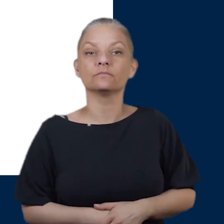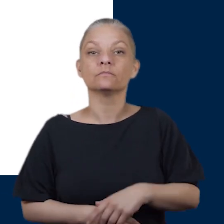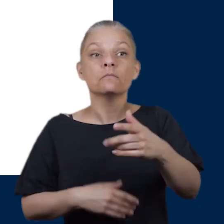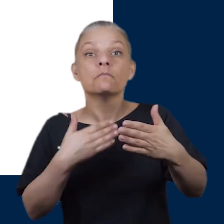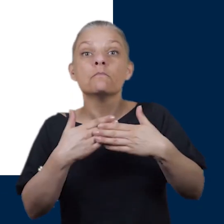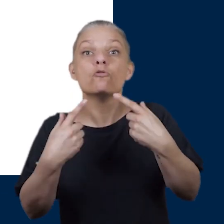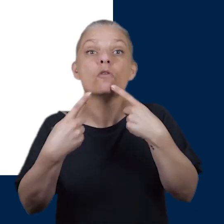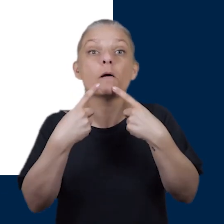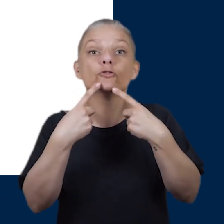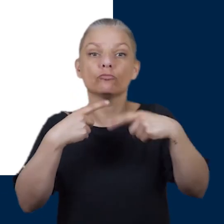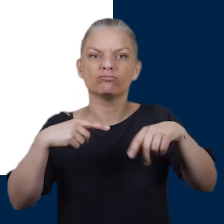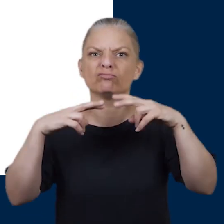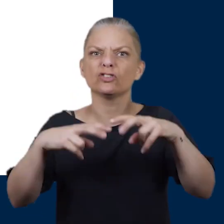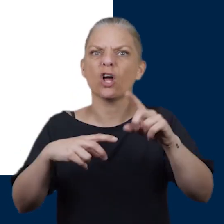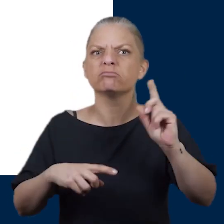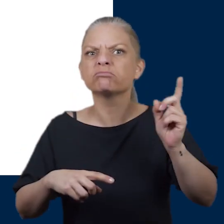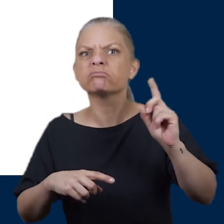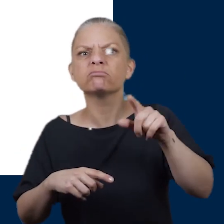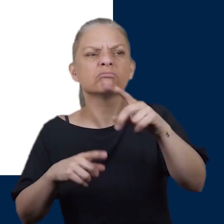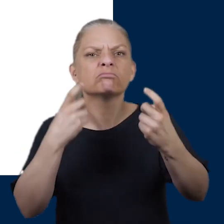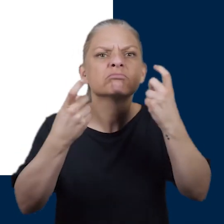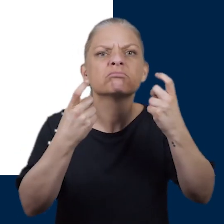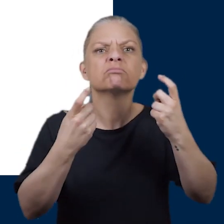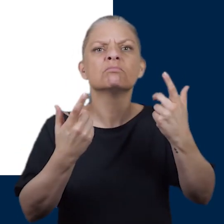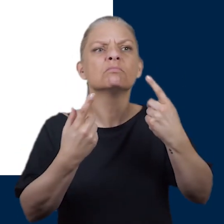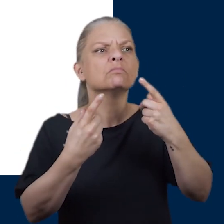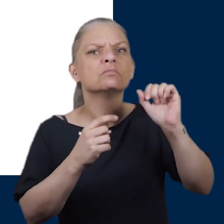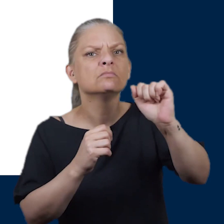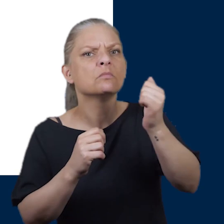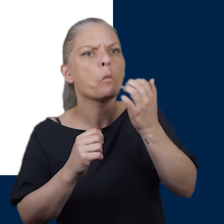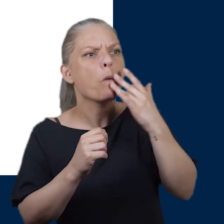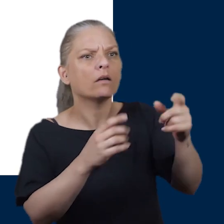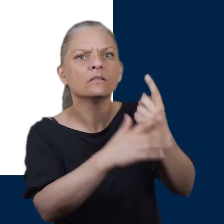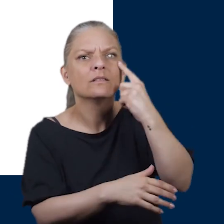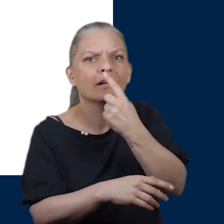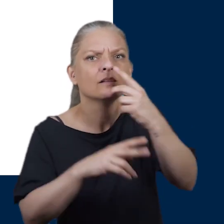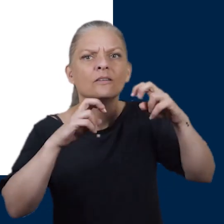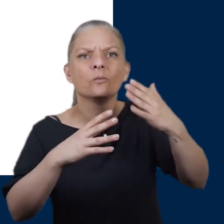that has taken place and the findings to date you can find this at the website address given here.